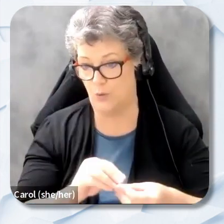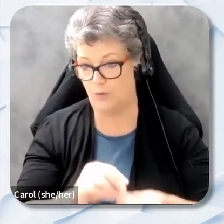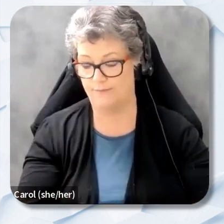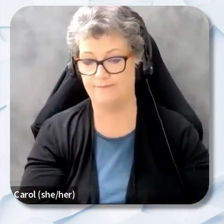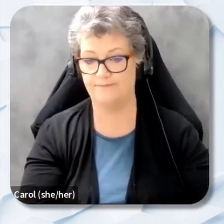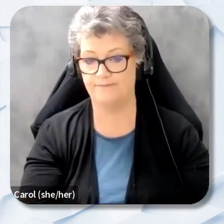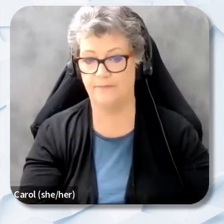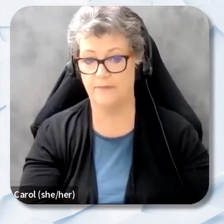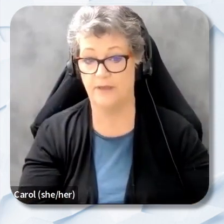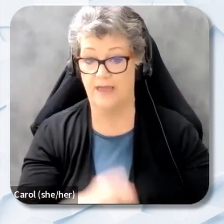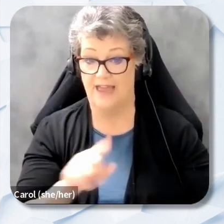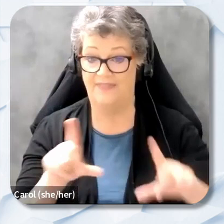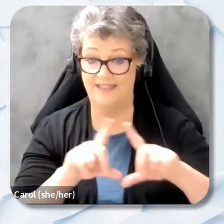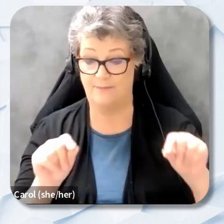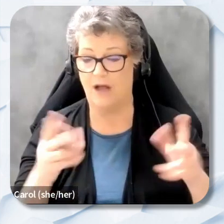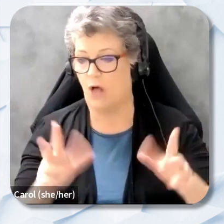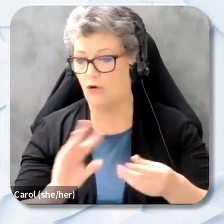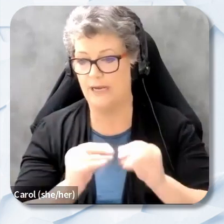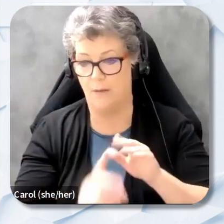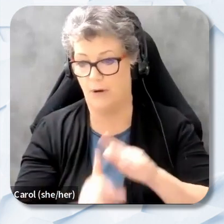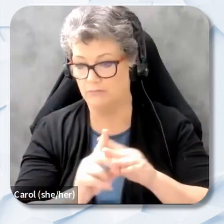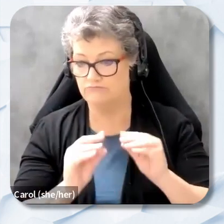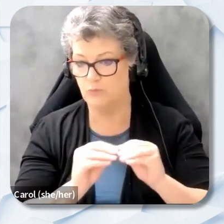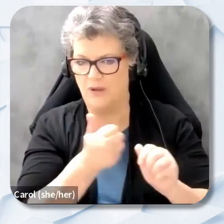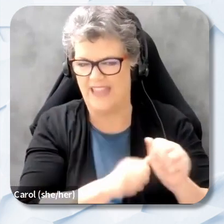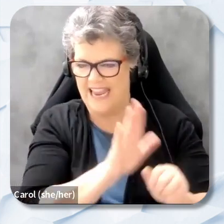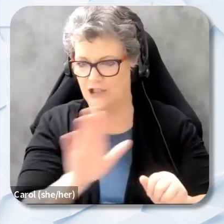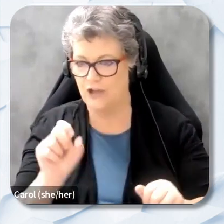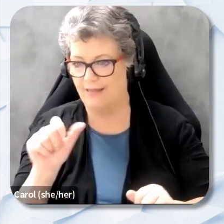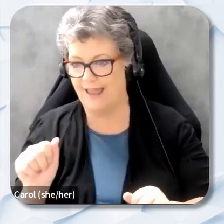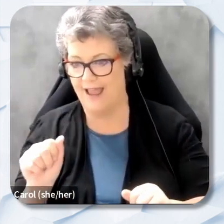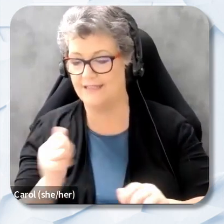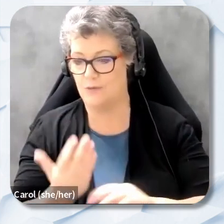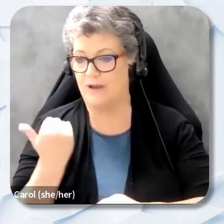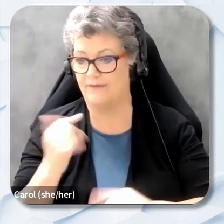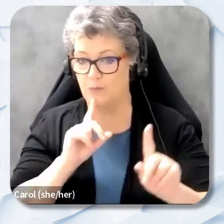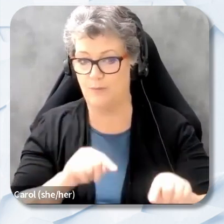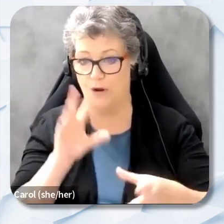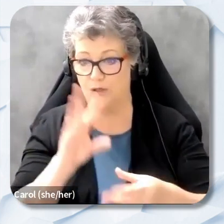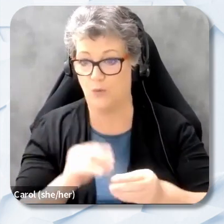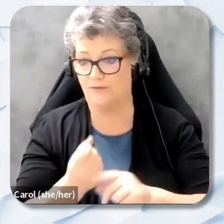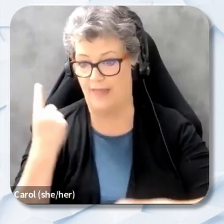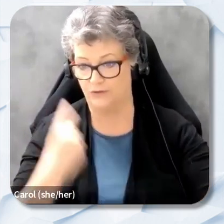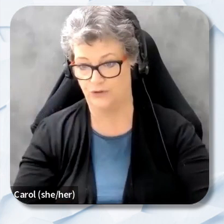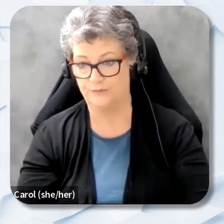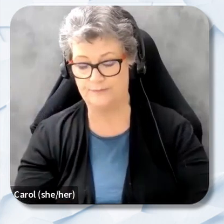This box will be prepopulated with each LEAs previously reported total from last year's reporting.